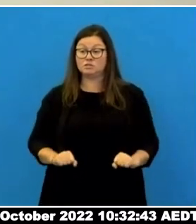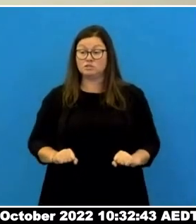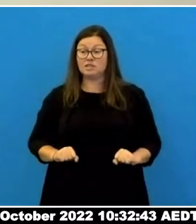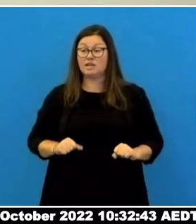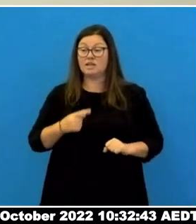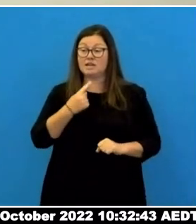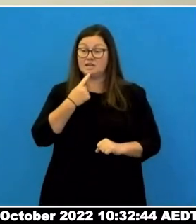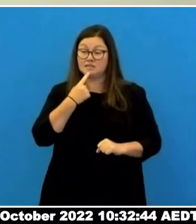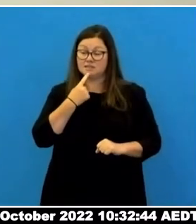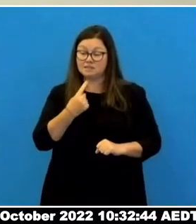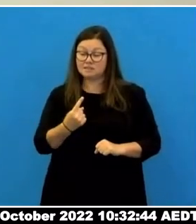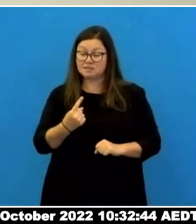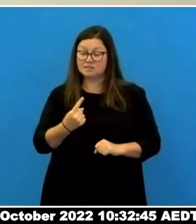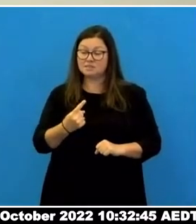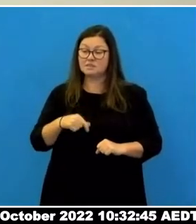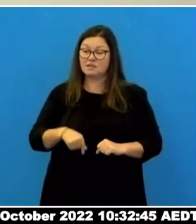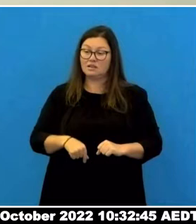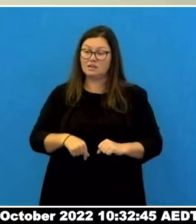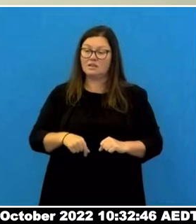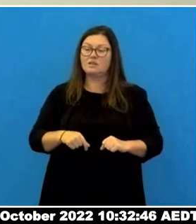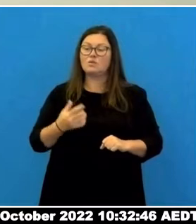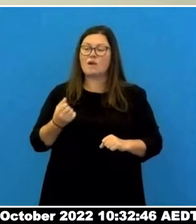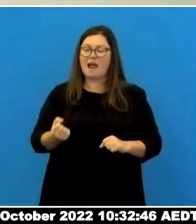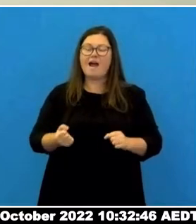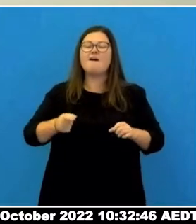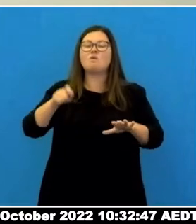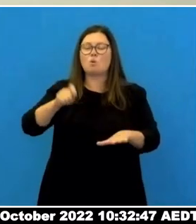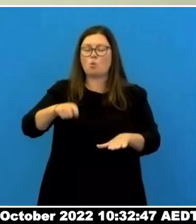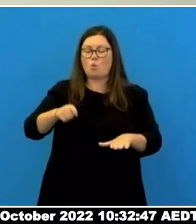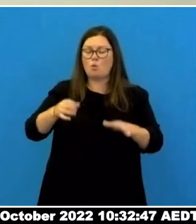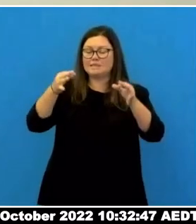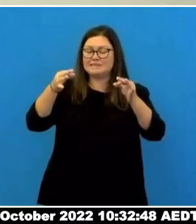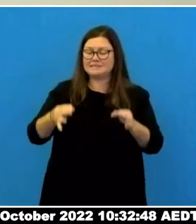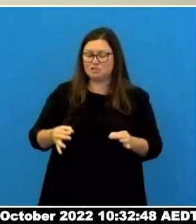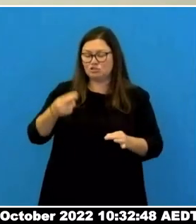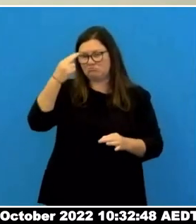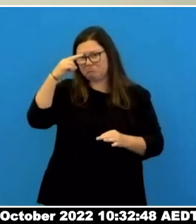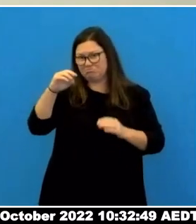These are just the Constitutional facts of life, whether which no doubt and you and others have to live with. Yes.